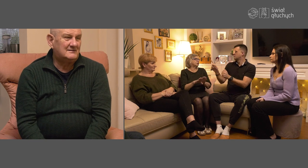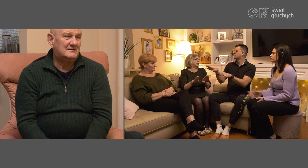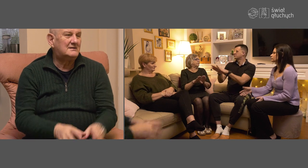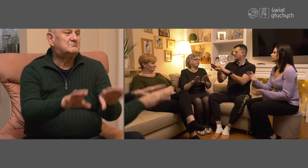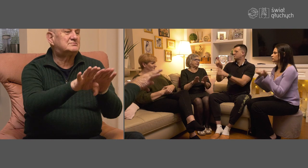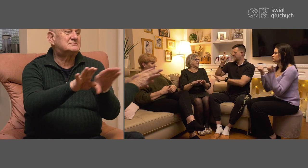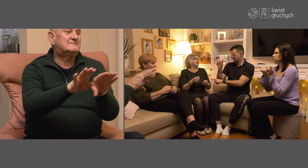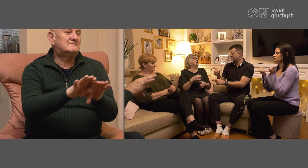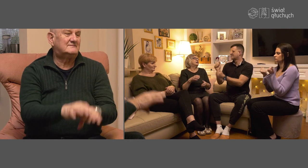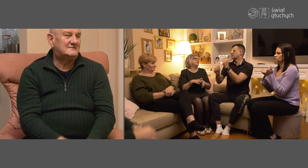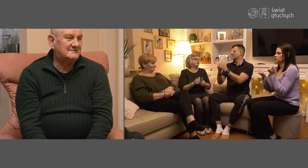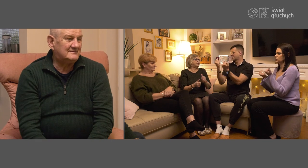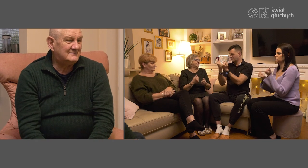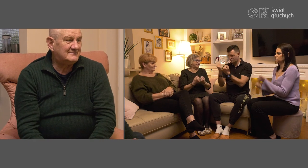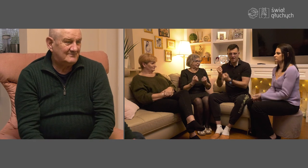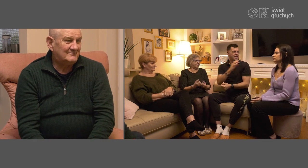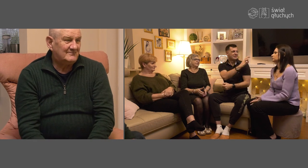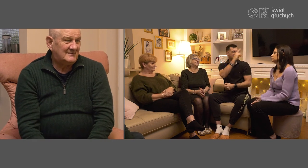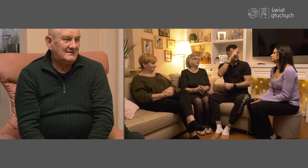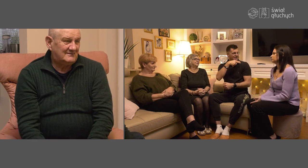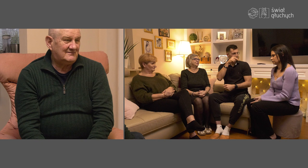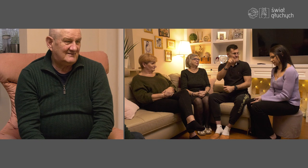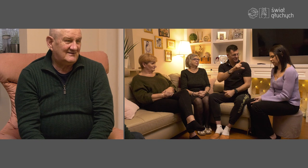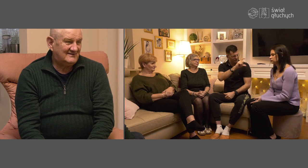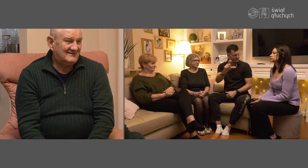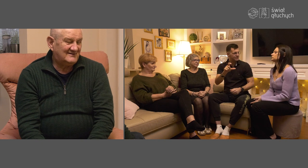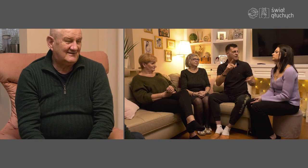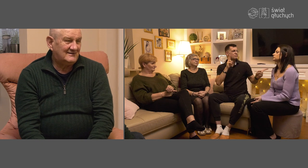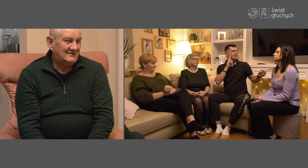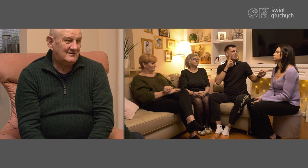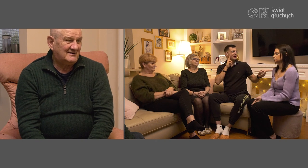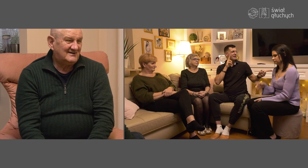And no, in elementary school, then in a vocational school in Cracow. And your parents? Dad at the Three Crosses Square. Mom?